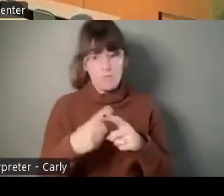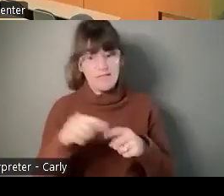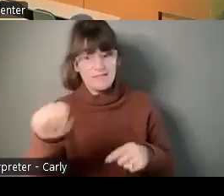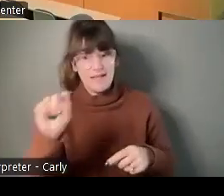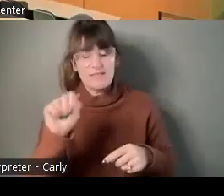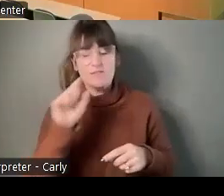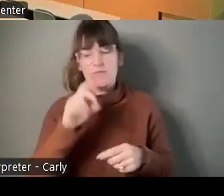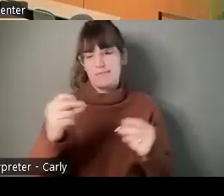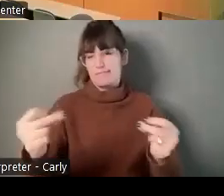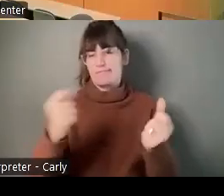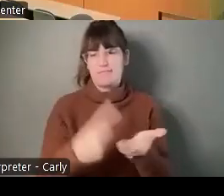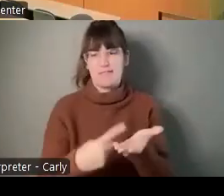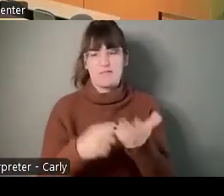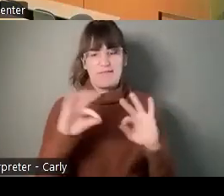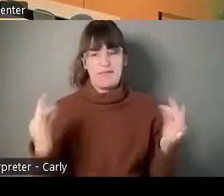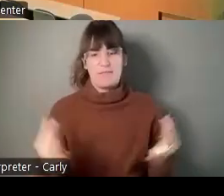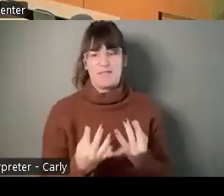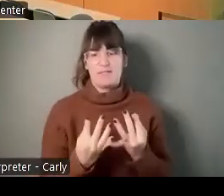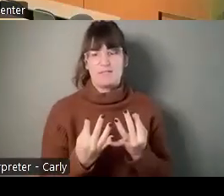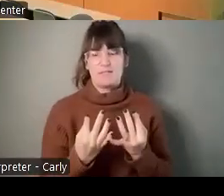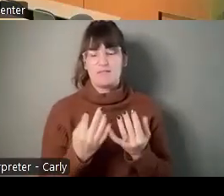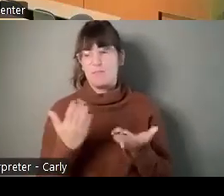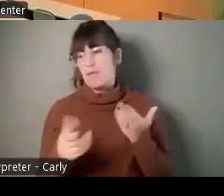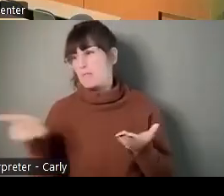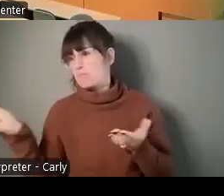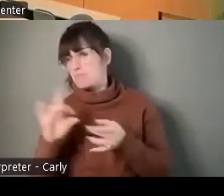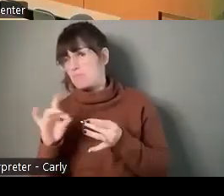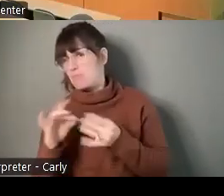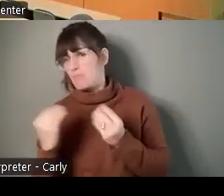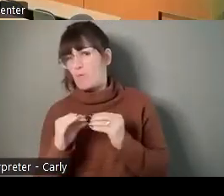right away. I think mostly, you guys can weigh in, but I think mostly what happens is a parent might